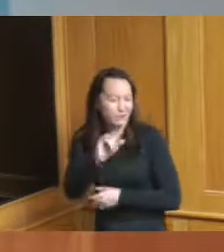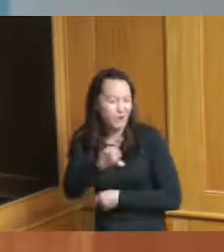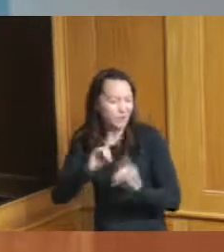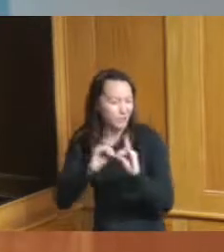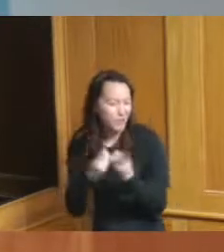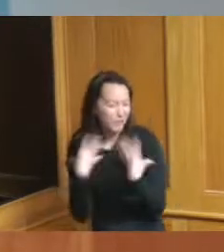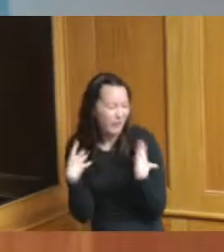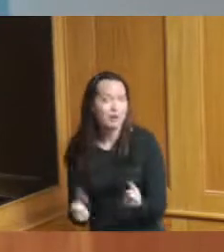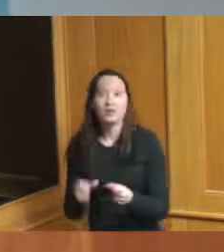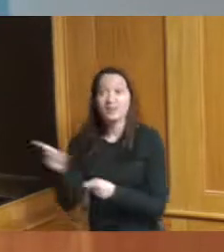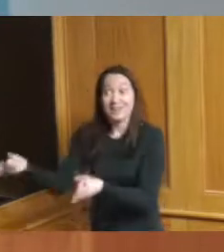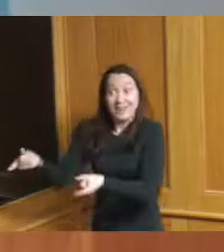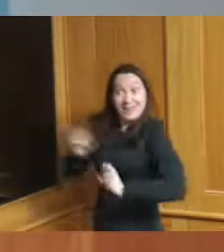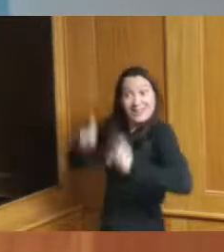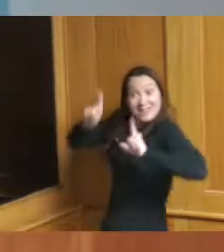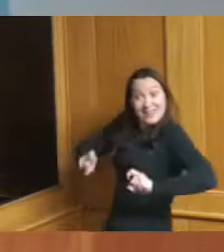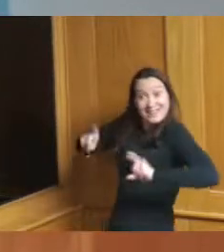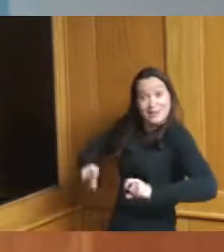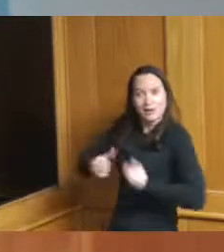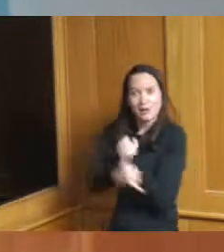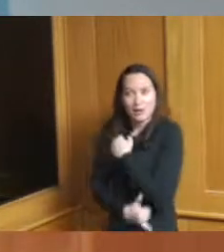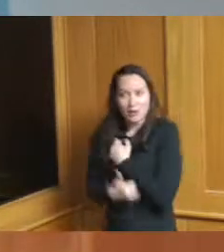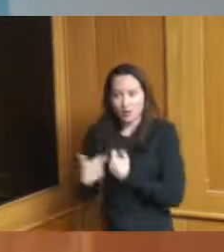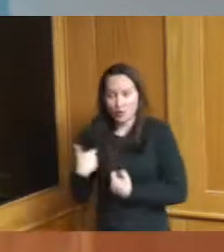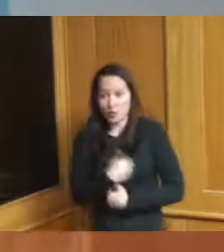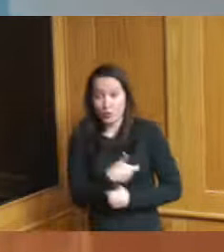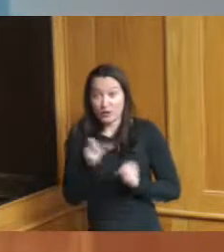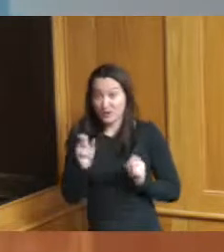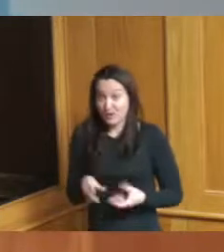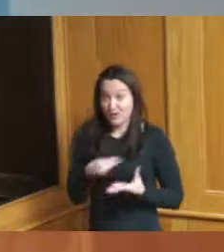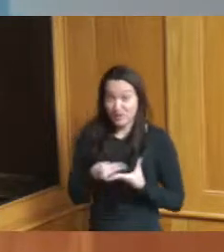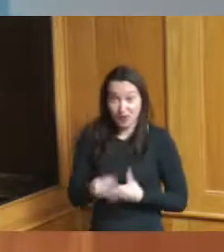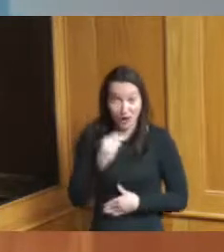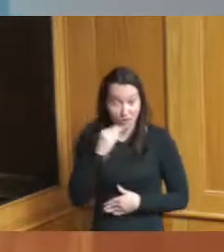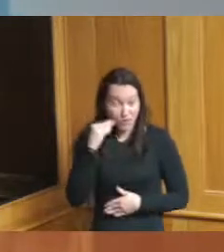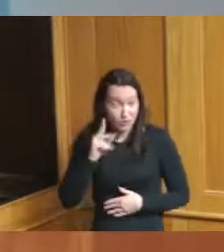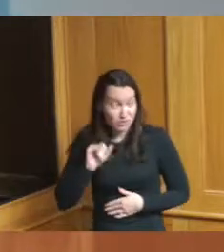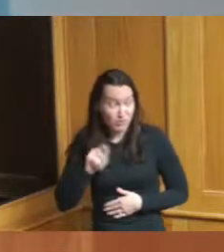but that's not to say that the county couldn't also buy at home test and distribute them perhaps